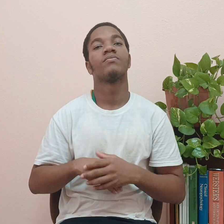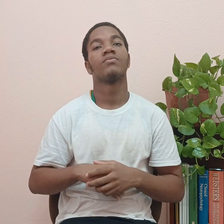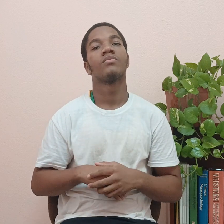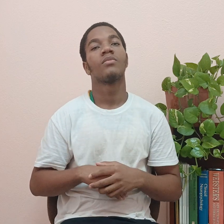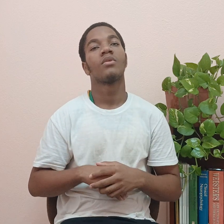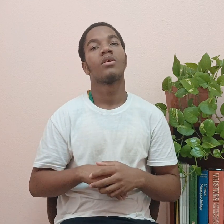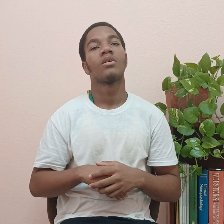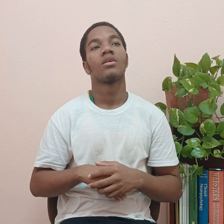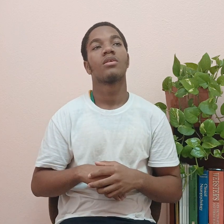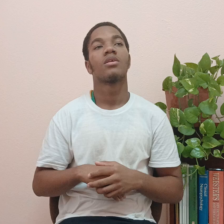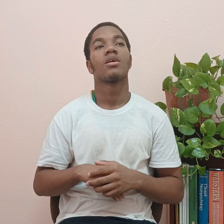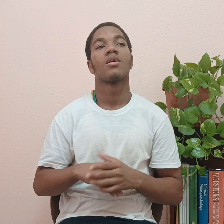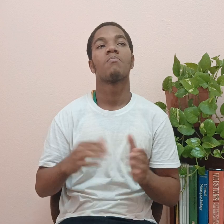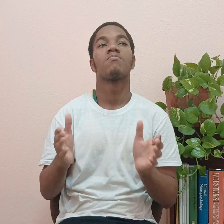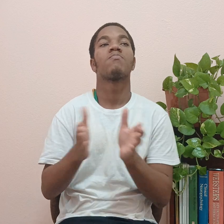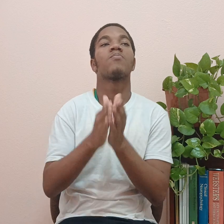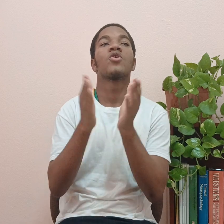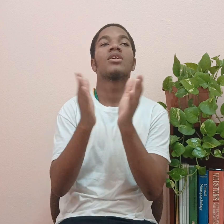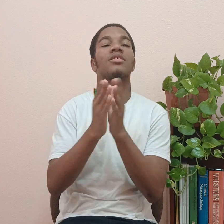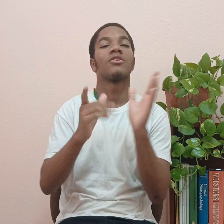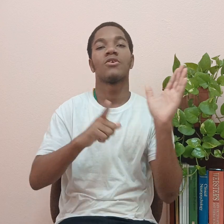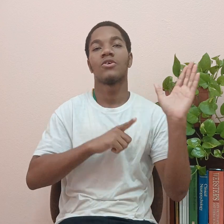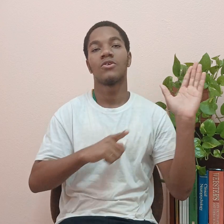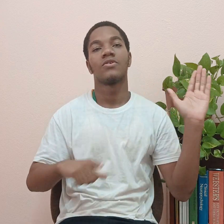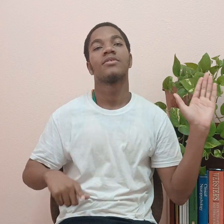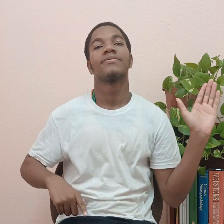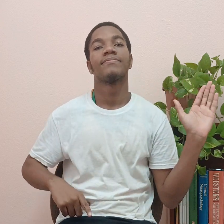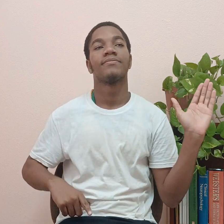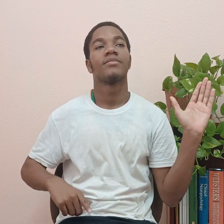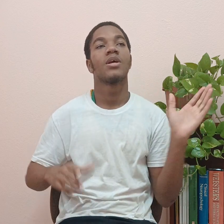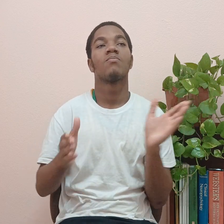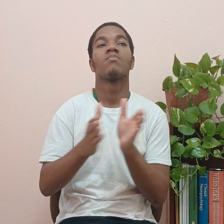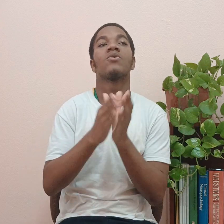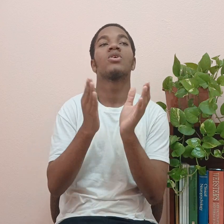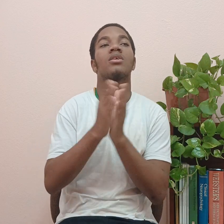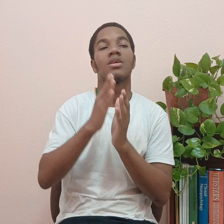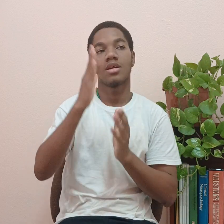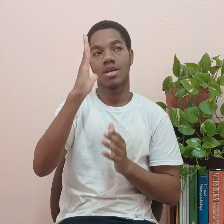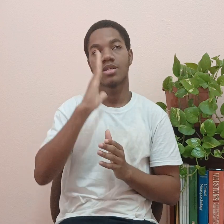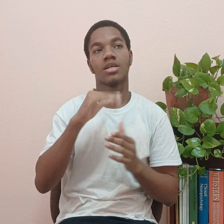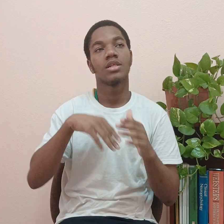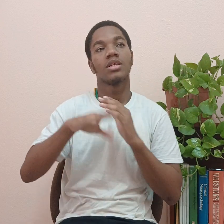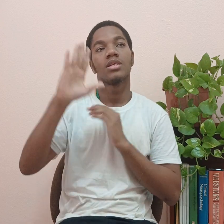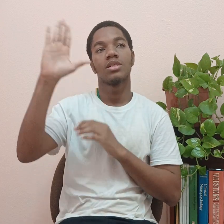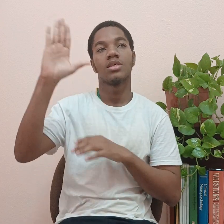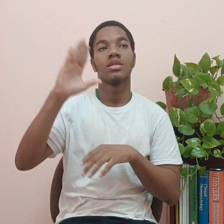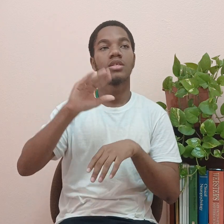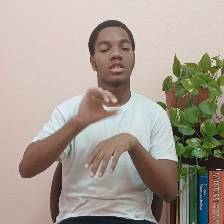Praise the LORD! Praise God in his sanctuary!